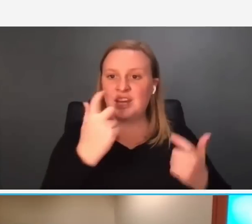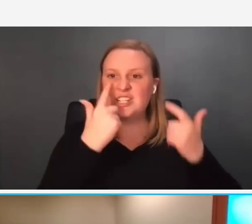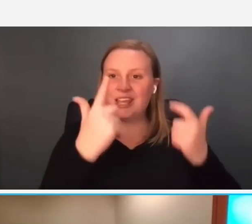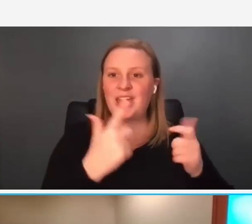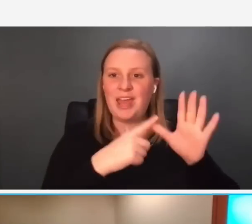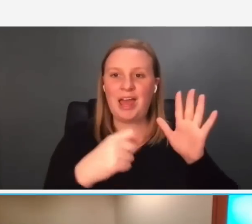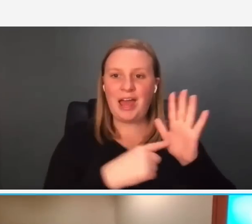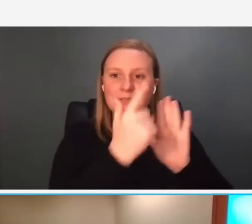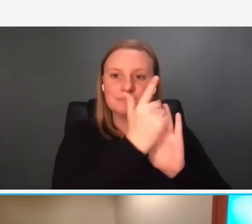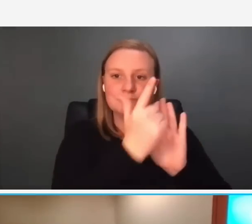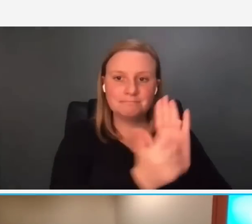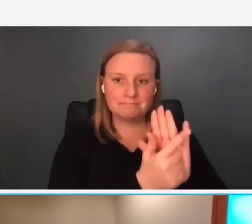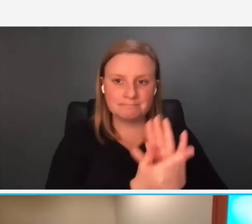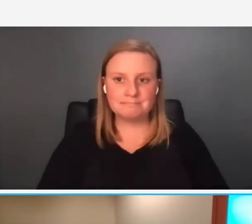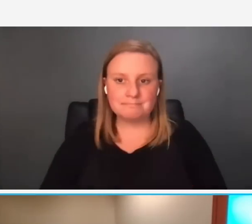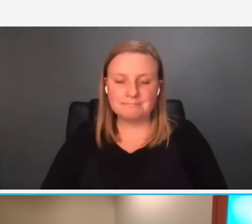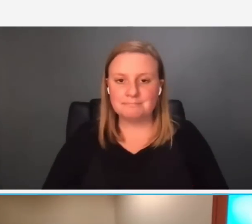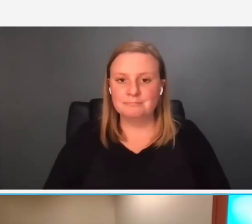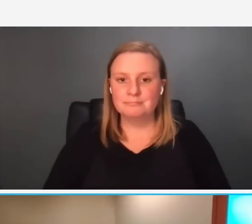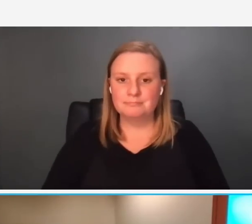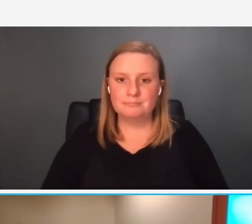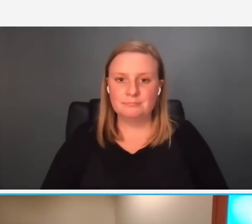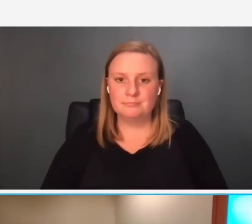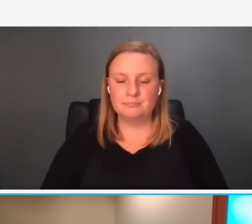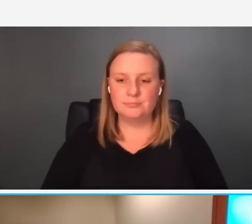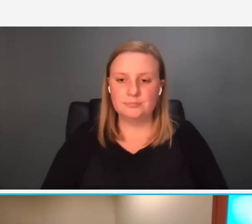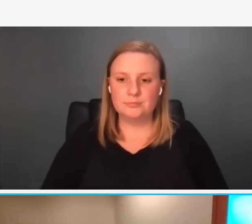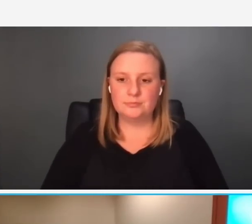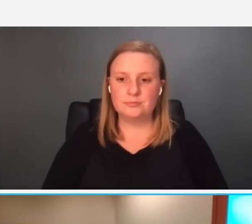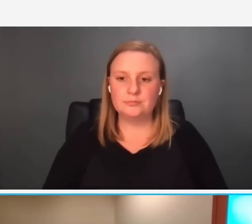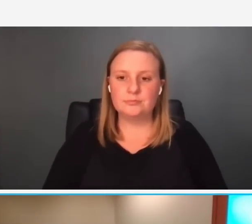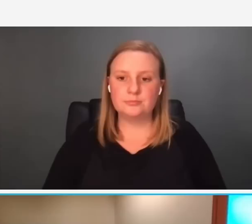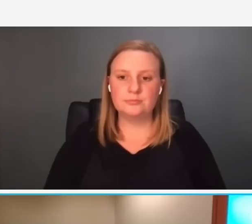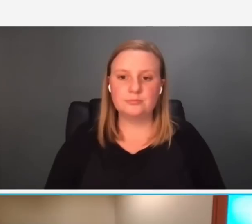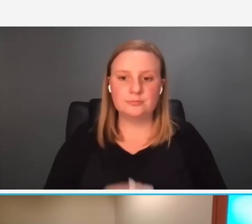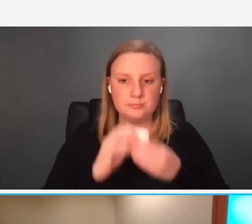So that aim will be achieved through the following objectives. We want to achieve, strengthen and develop